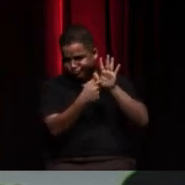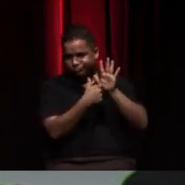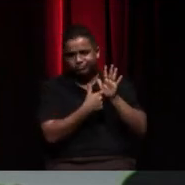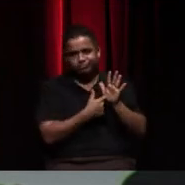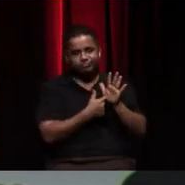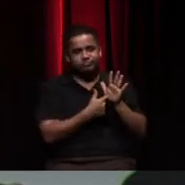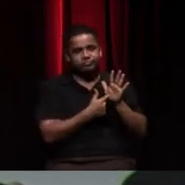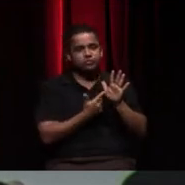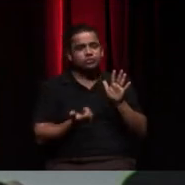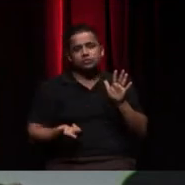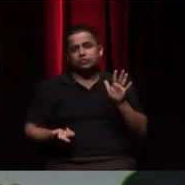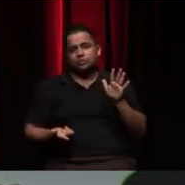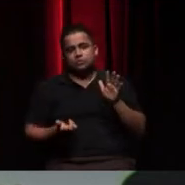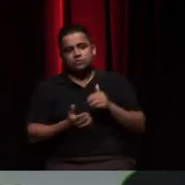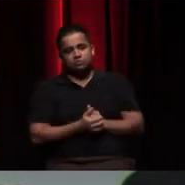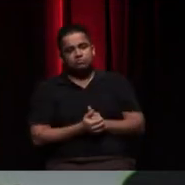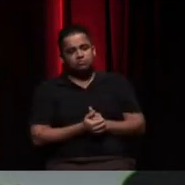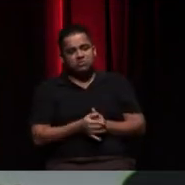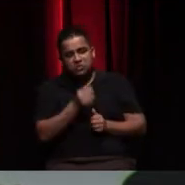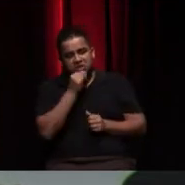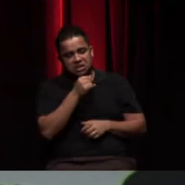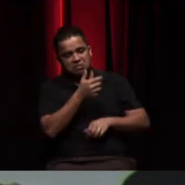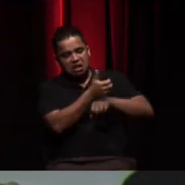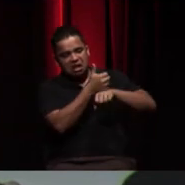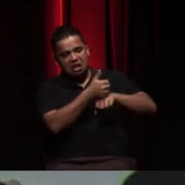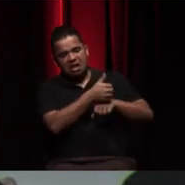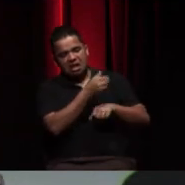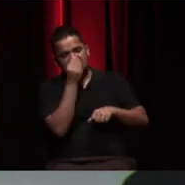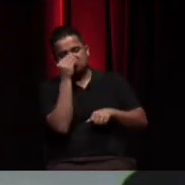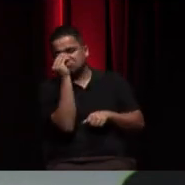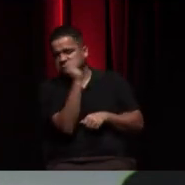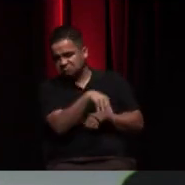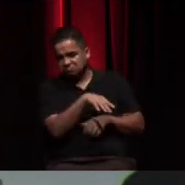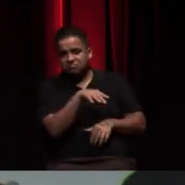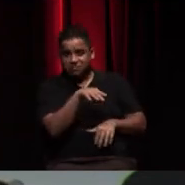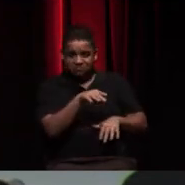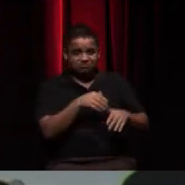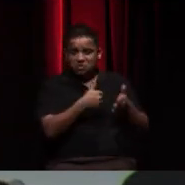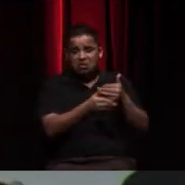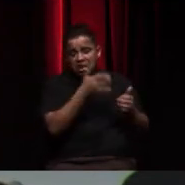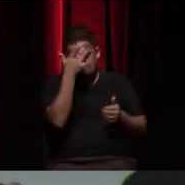by which the journalist’s work is disqualified as anyone can do it. You just need a cell phone.